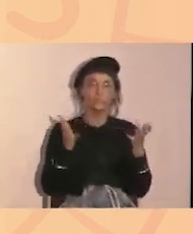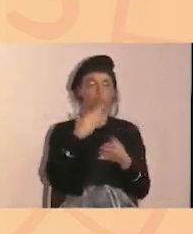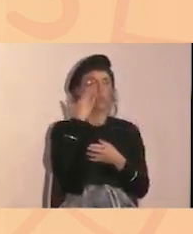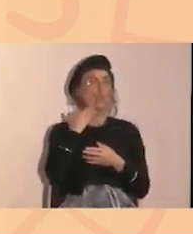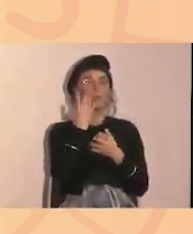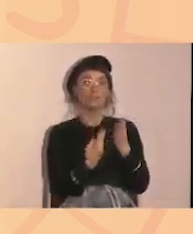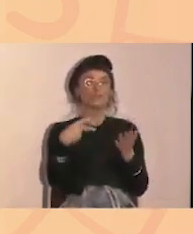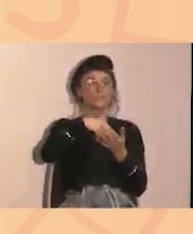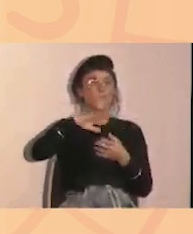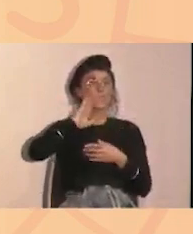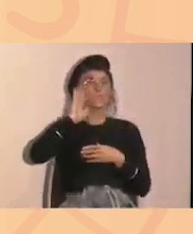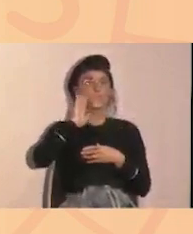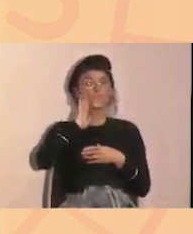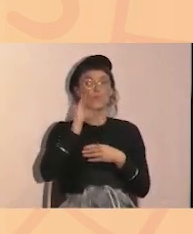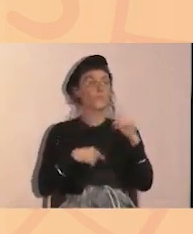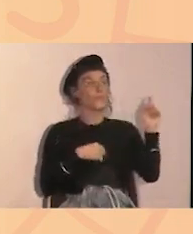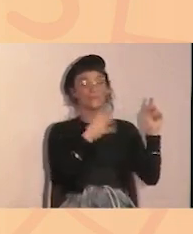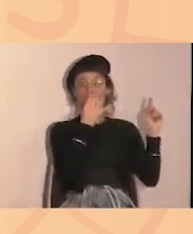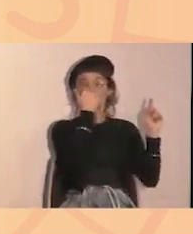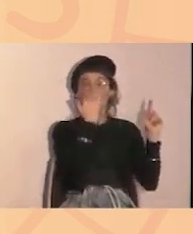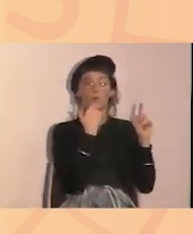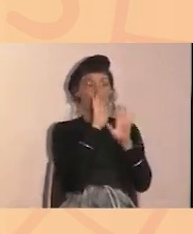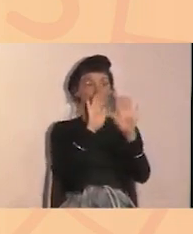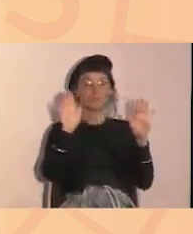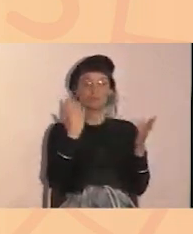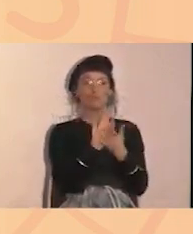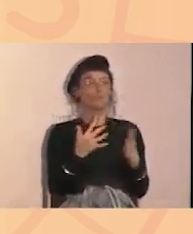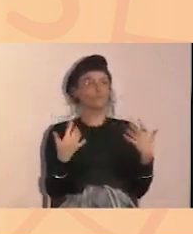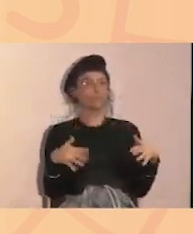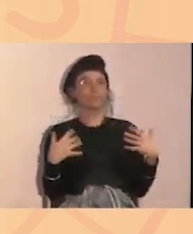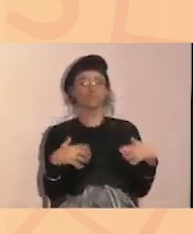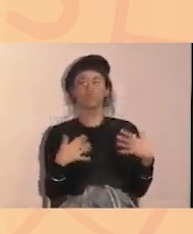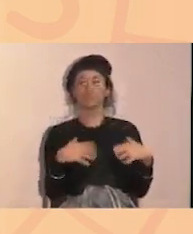So, this small exhibition was incredible in that, you know,